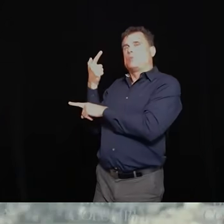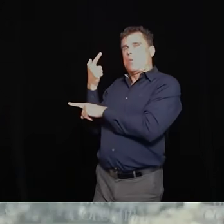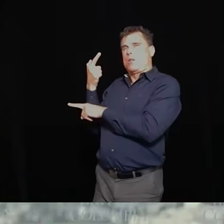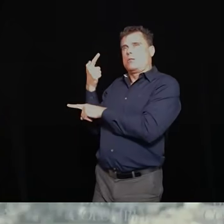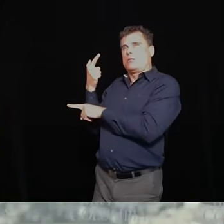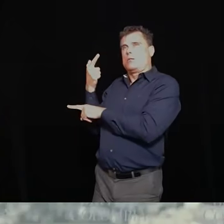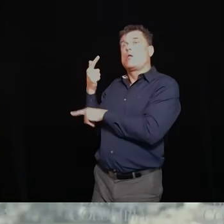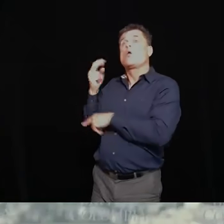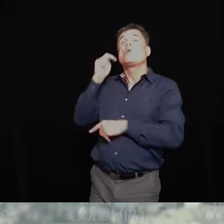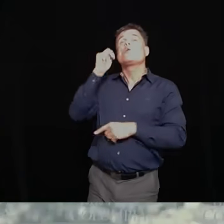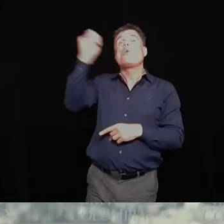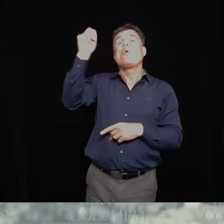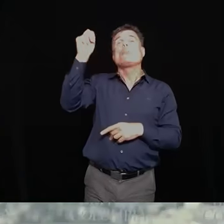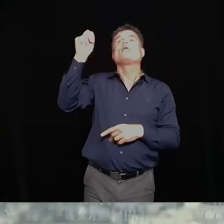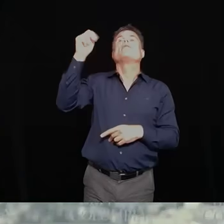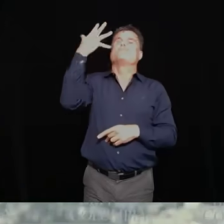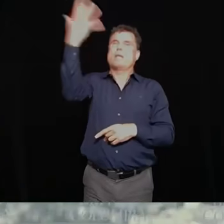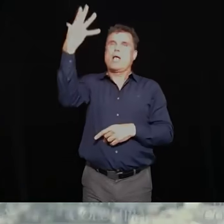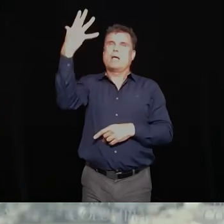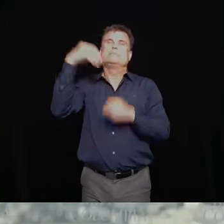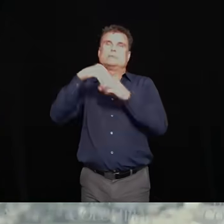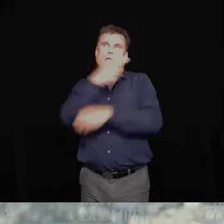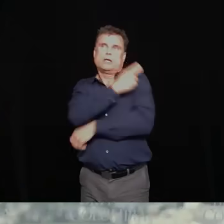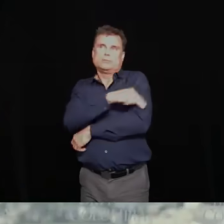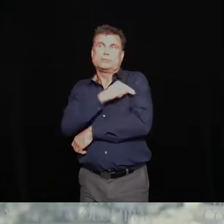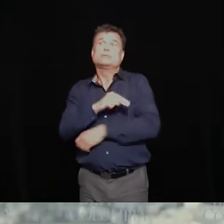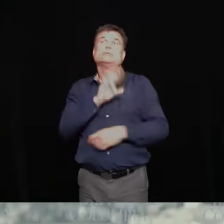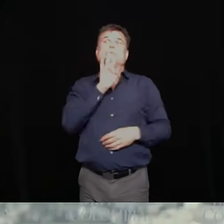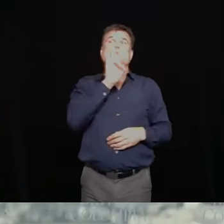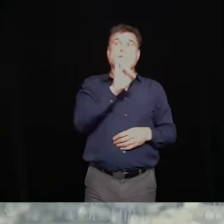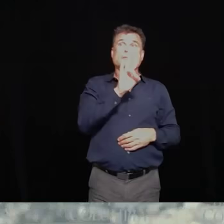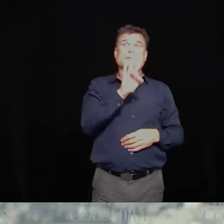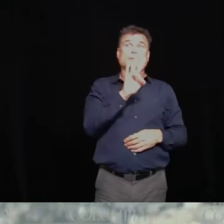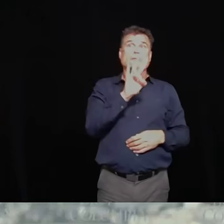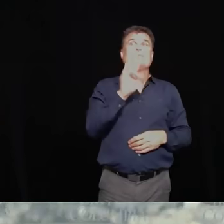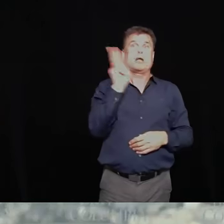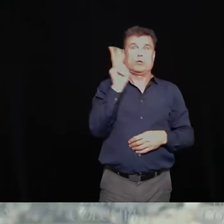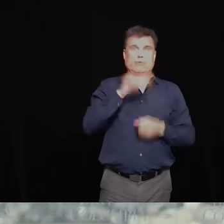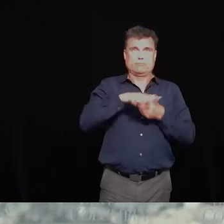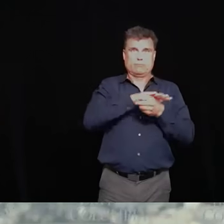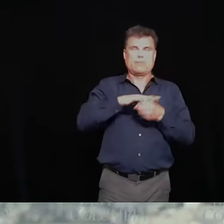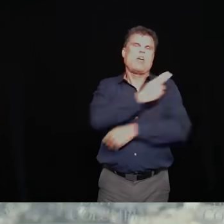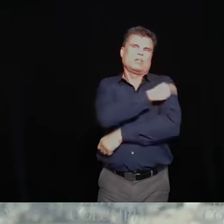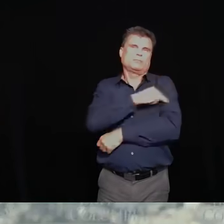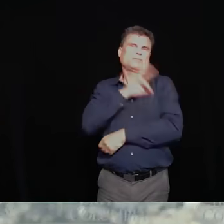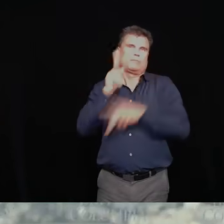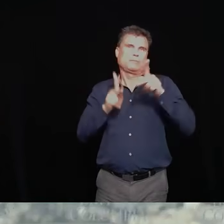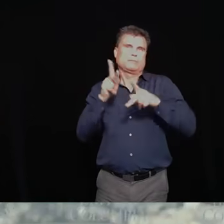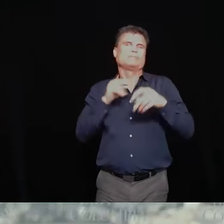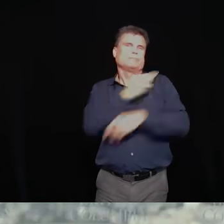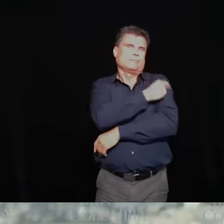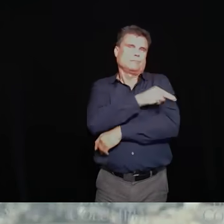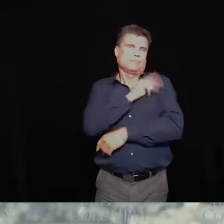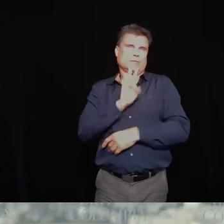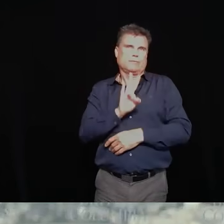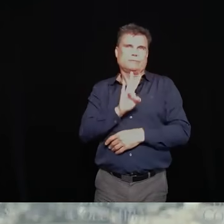So if you're going back to work in an open plan office for example. You need to stay within your team.